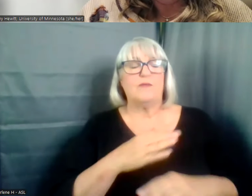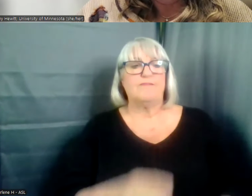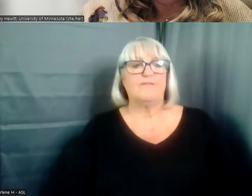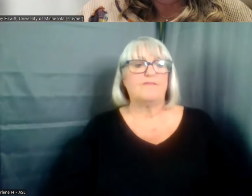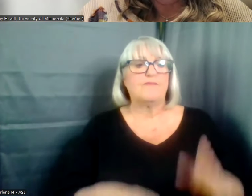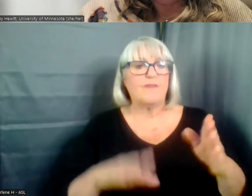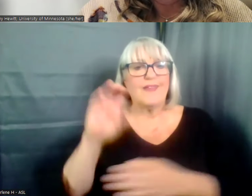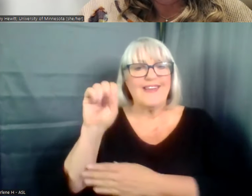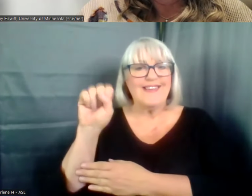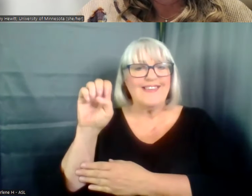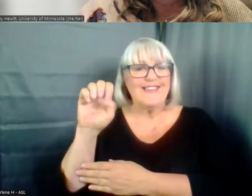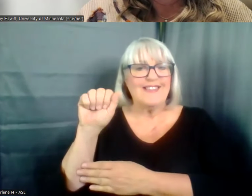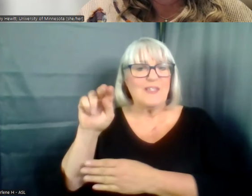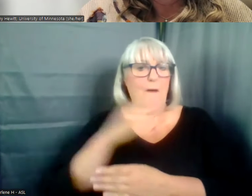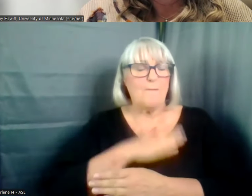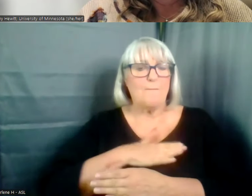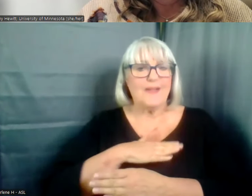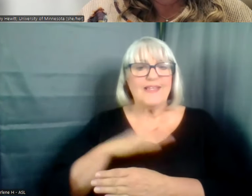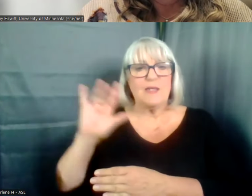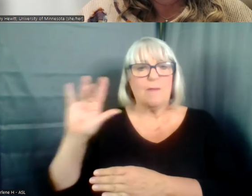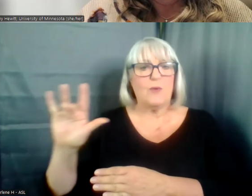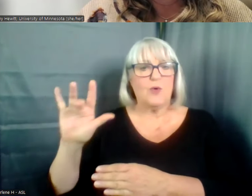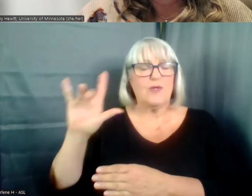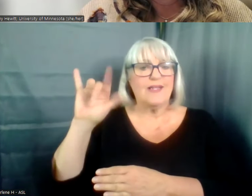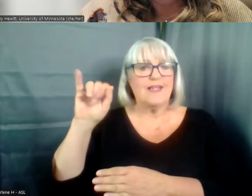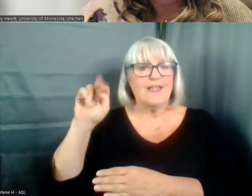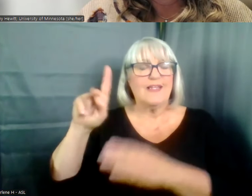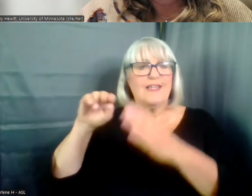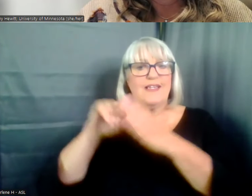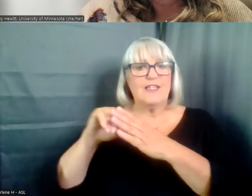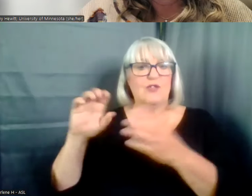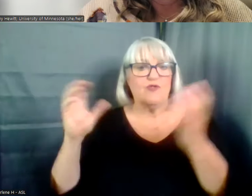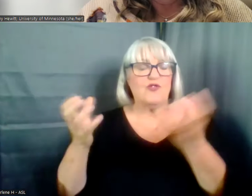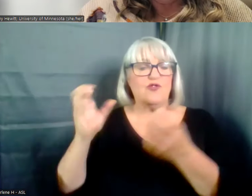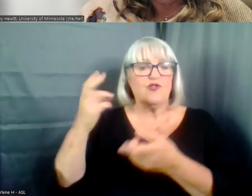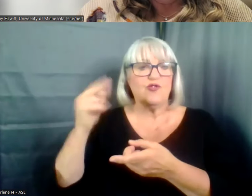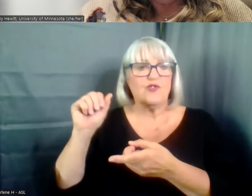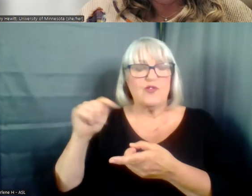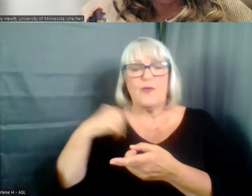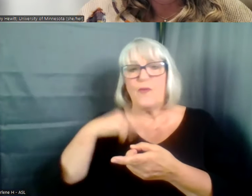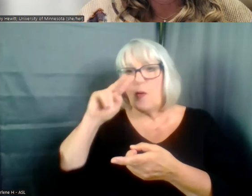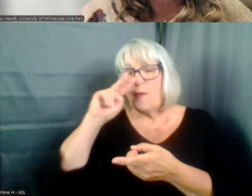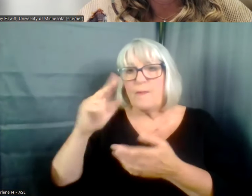And please do post those links in the chat for our guests, and also as I'm looking at the chat, I'm seeing some real